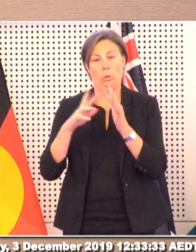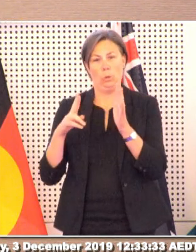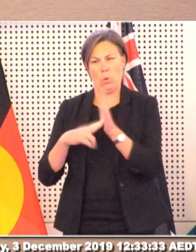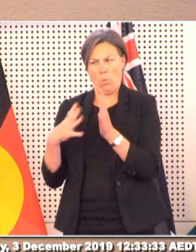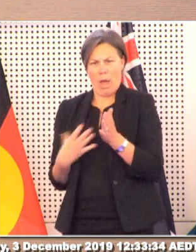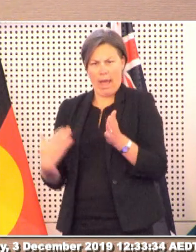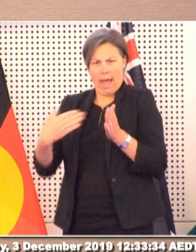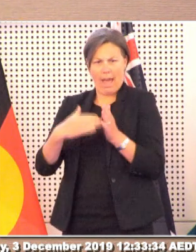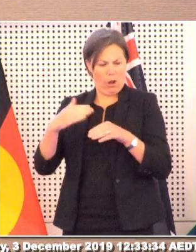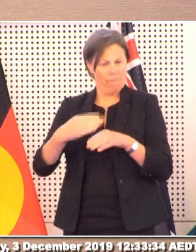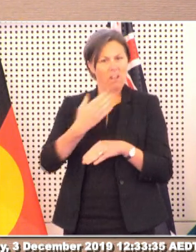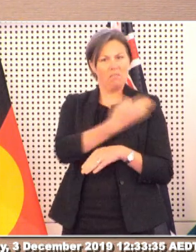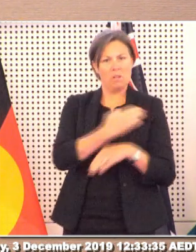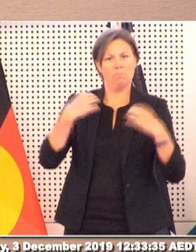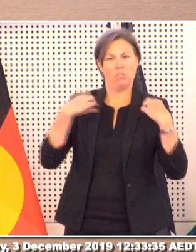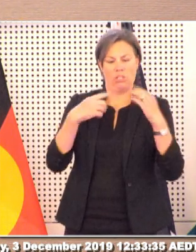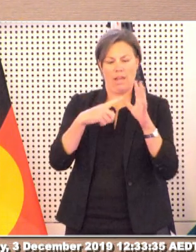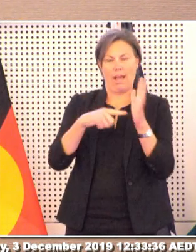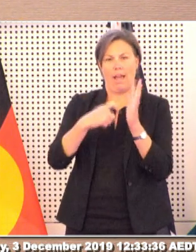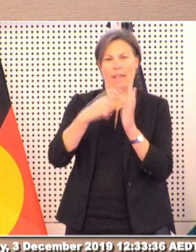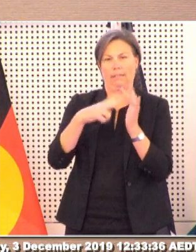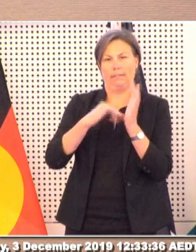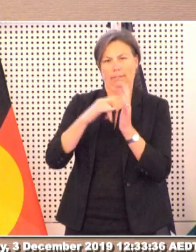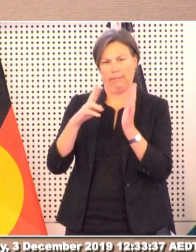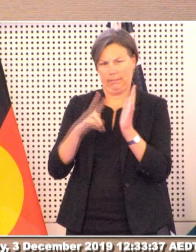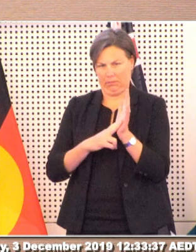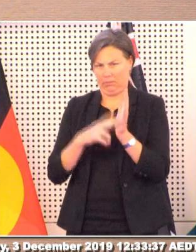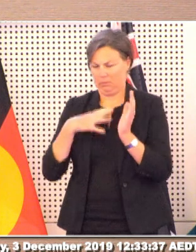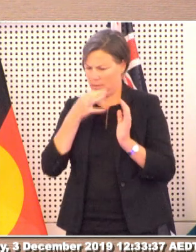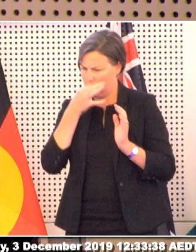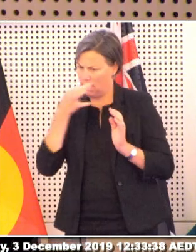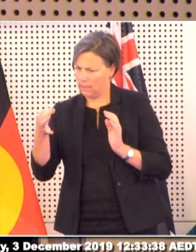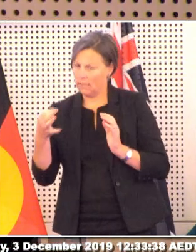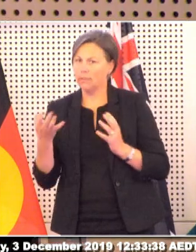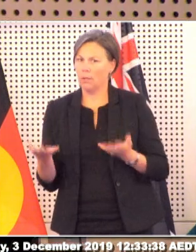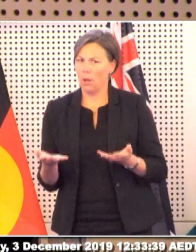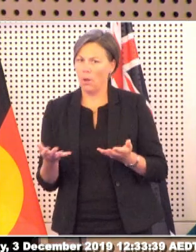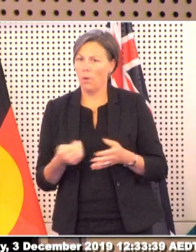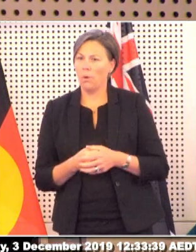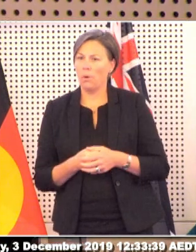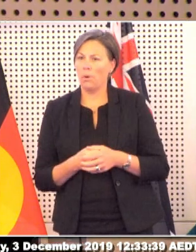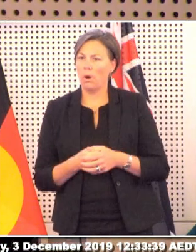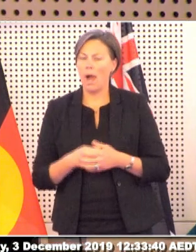about, when we know that people with disability feel safe in their own home,